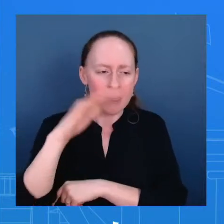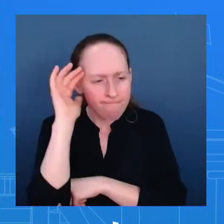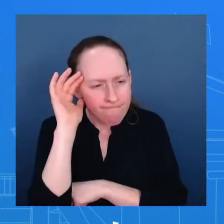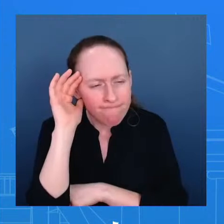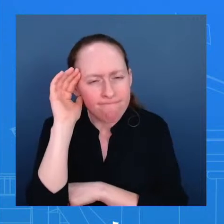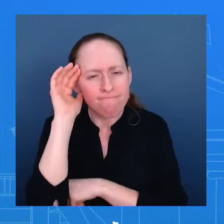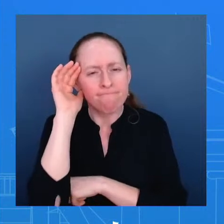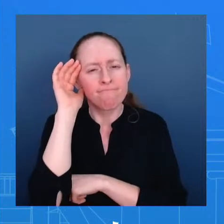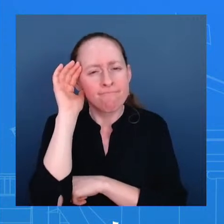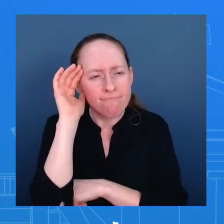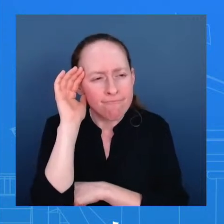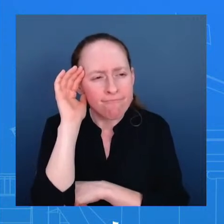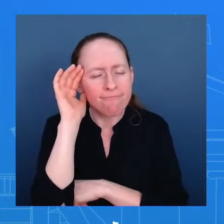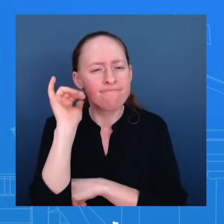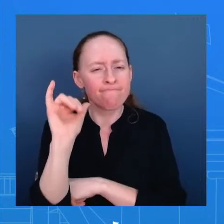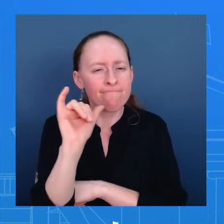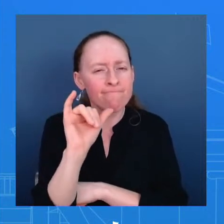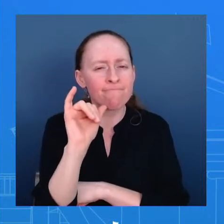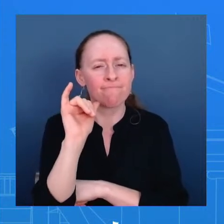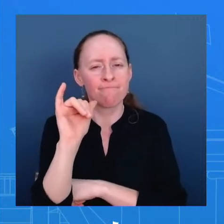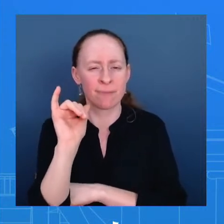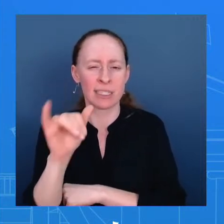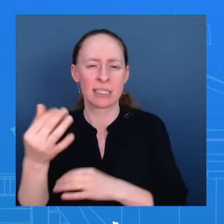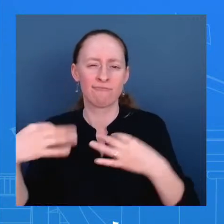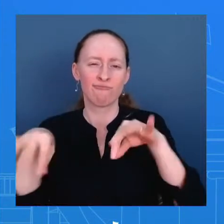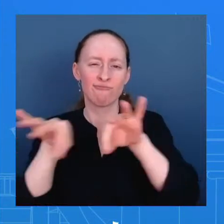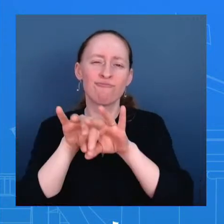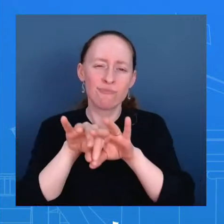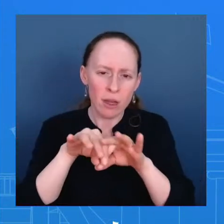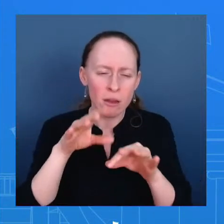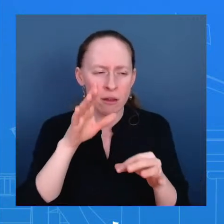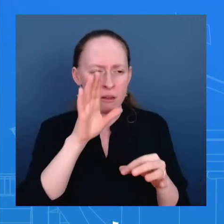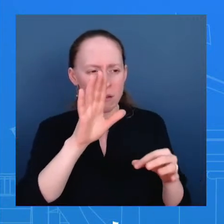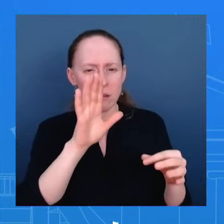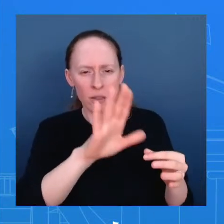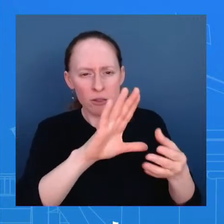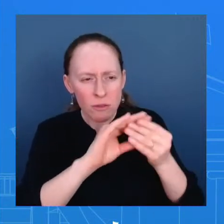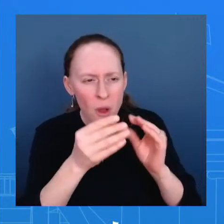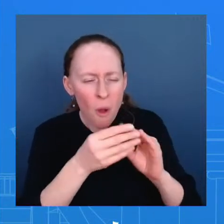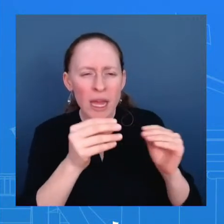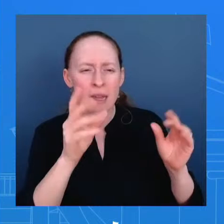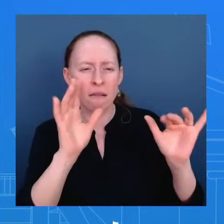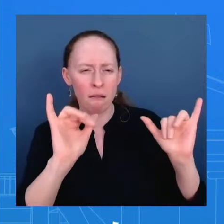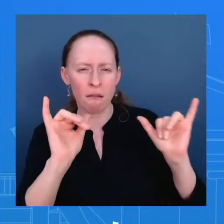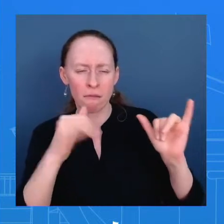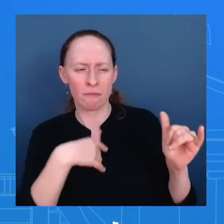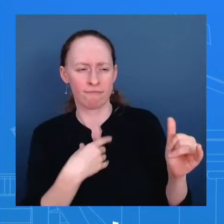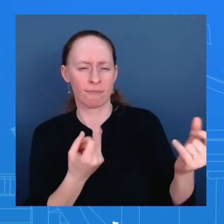you know, the story of -- the story of you, the story of me and kind of where we go from here. And when you see opportunities to share these successes --